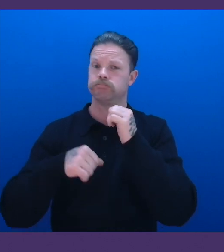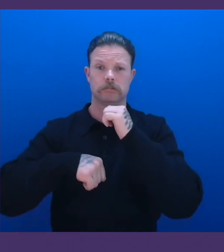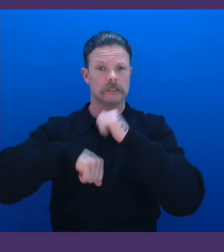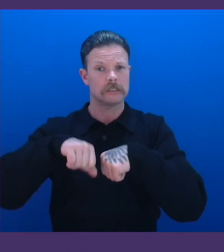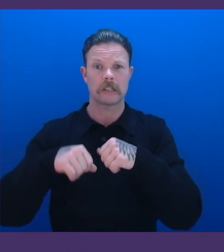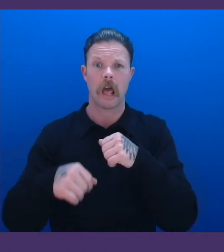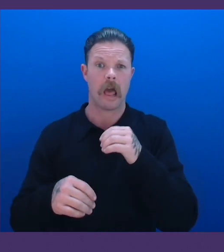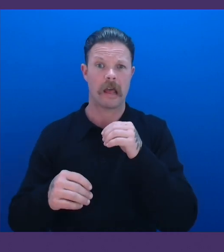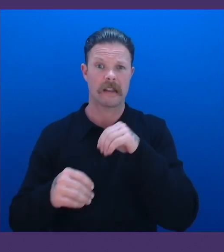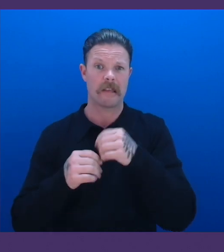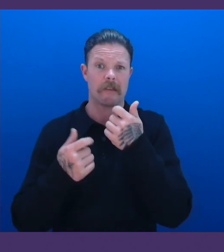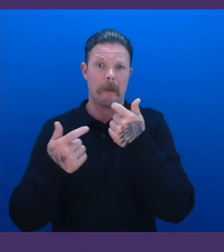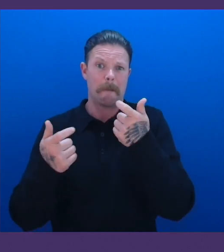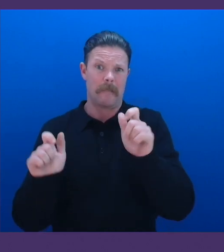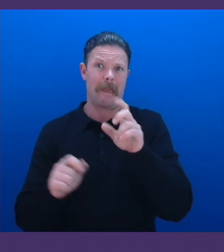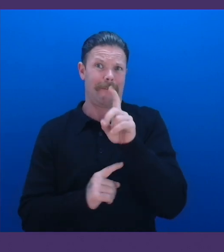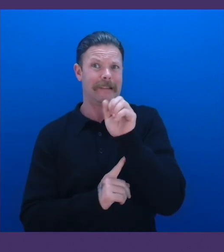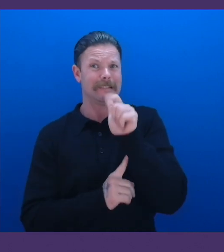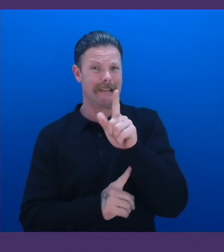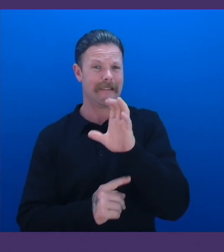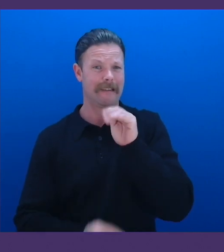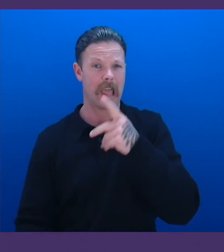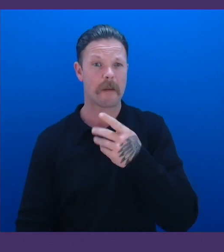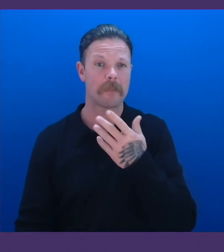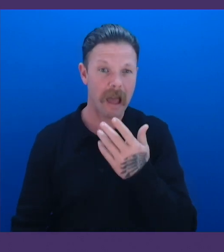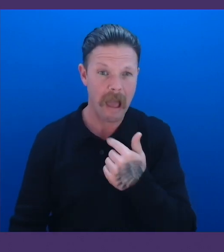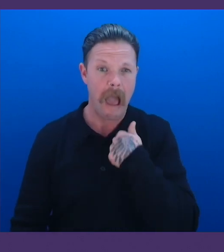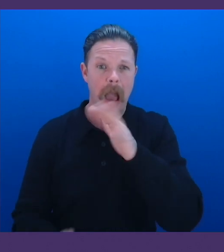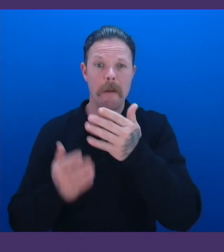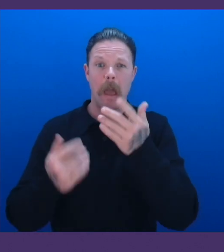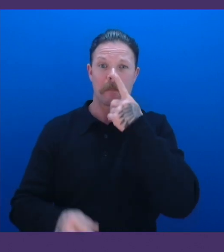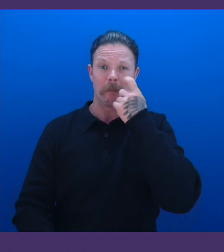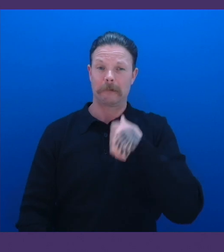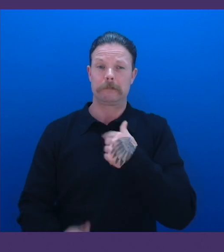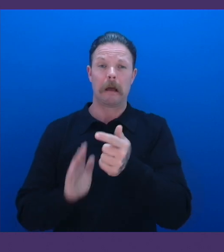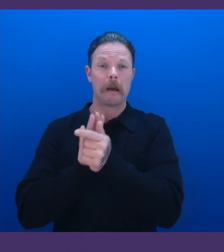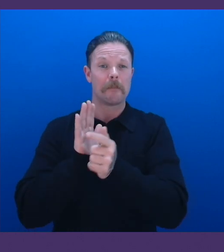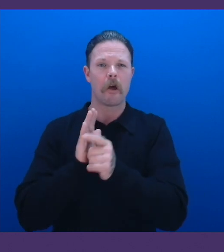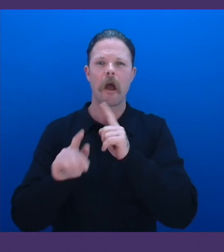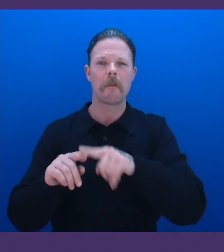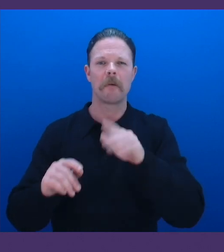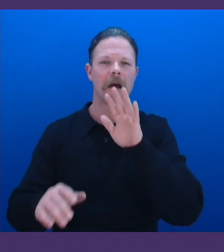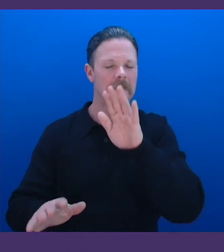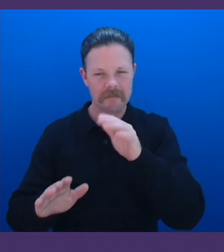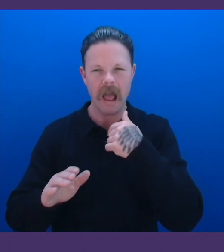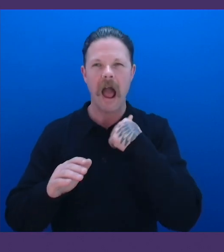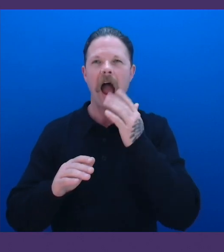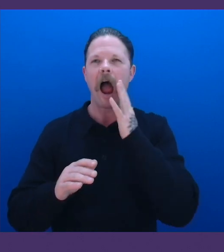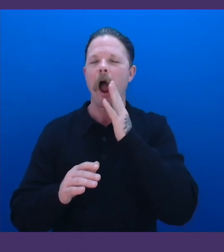Maybe it's just because I'm an attorney, so I'll be a contrarian just a little bit and say I agree 100% with what you're saying.